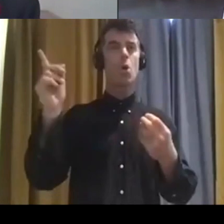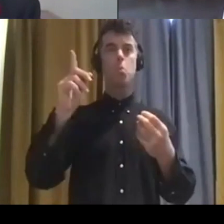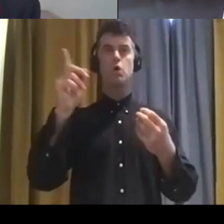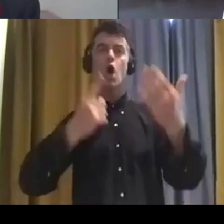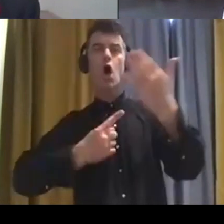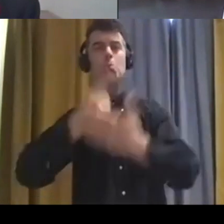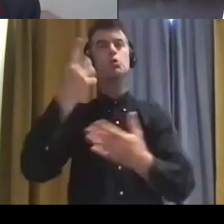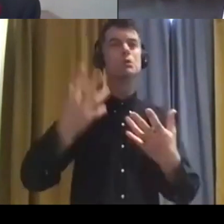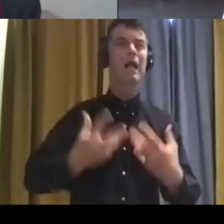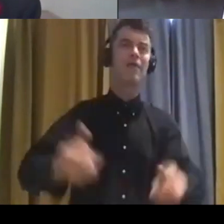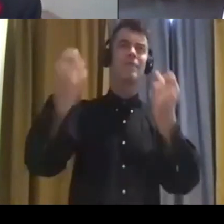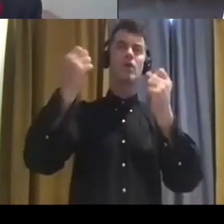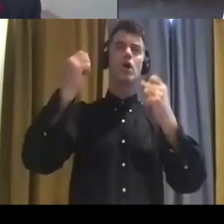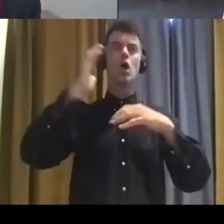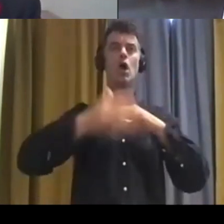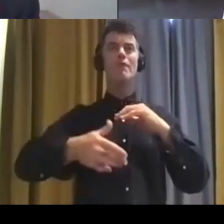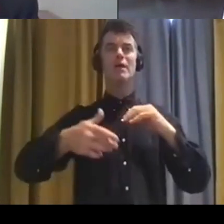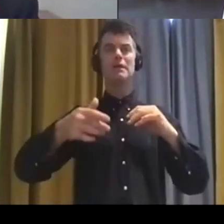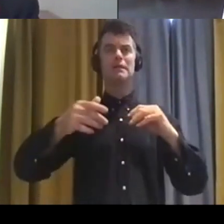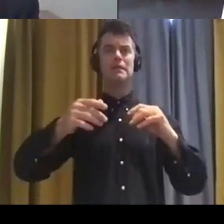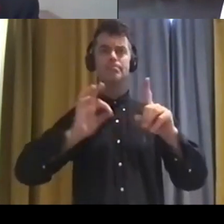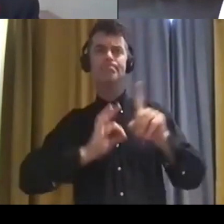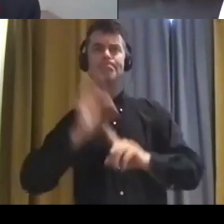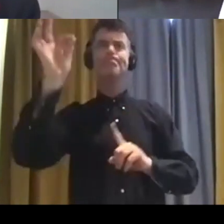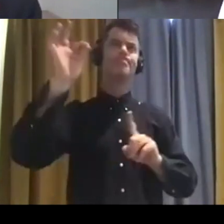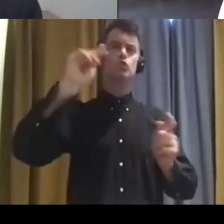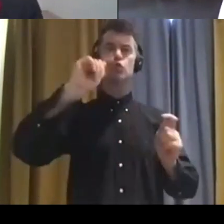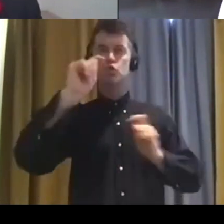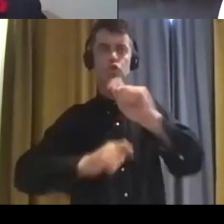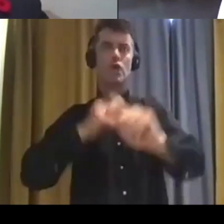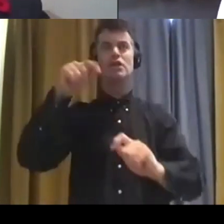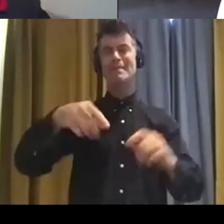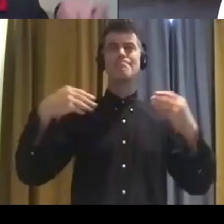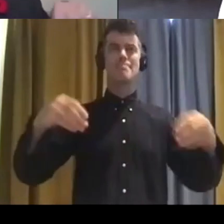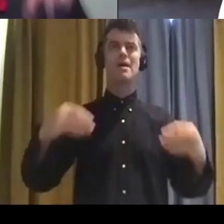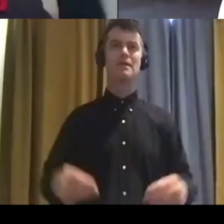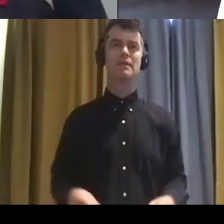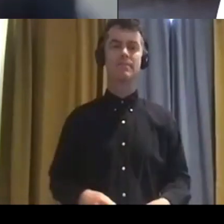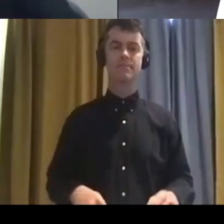around disruption for this market. Yeah I just firstly like to draw on what Rich was